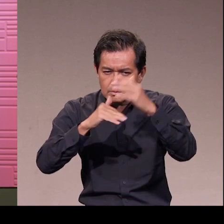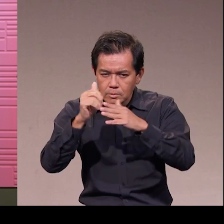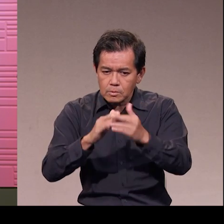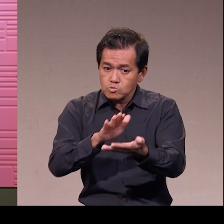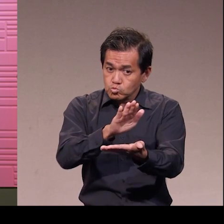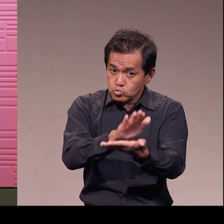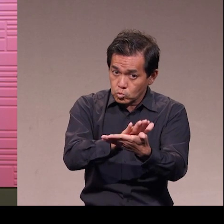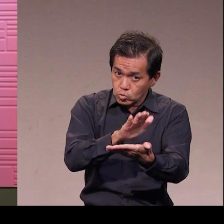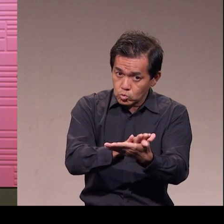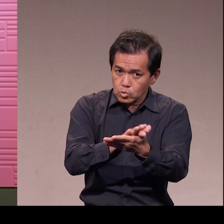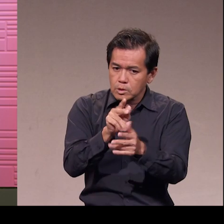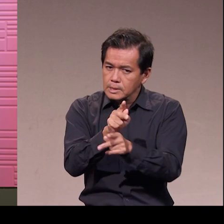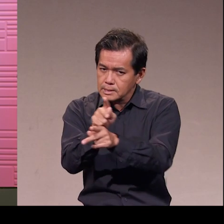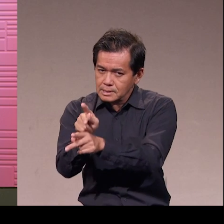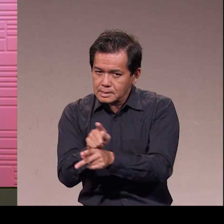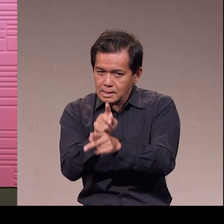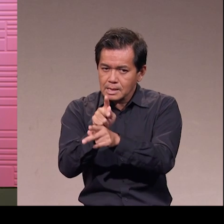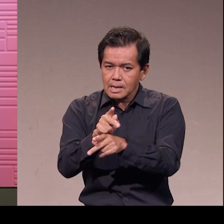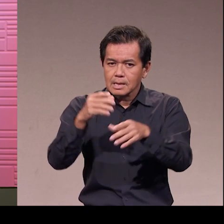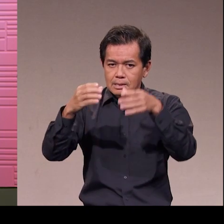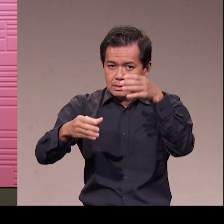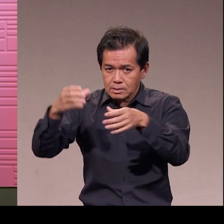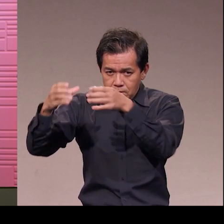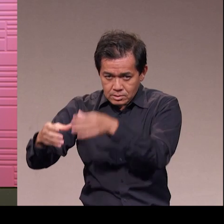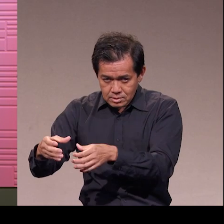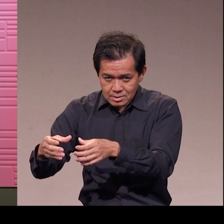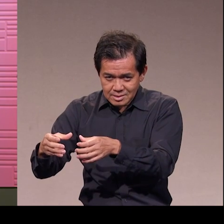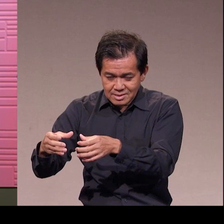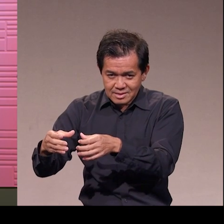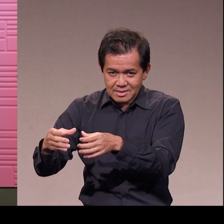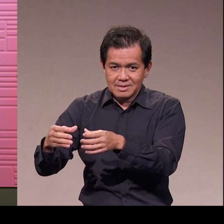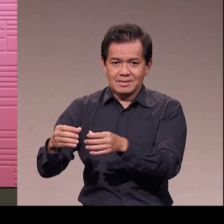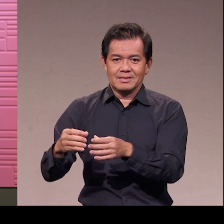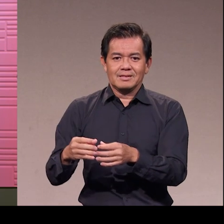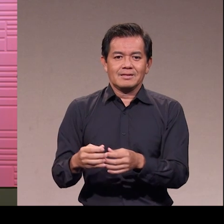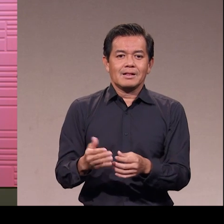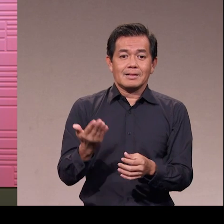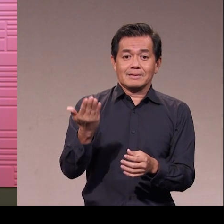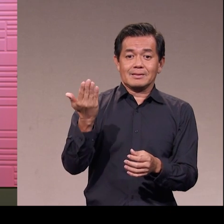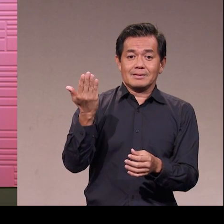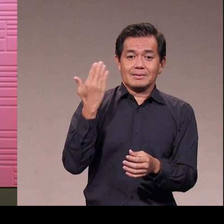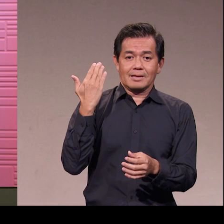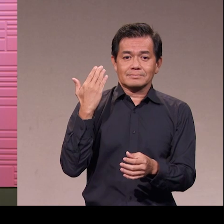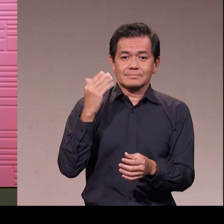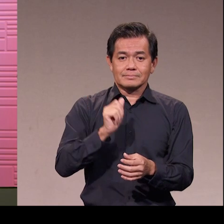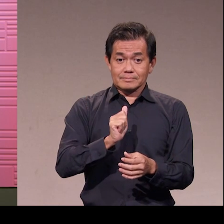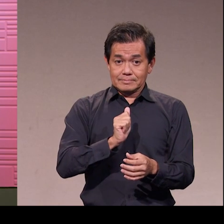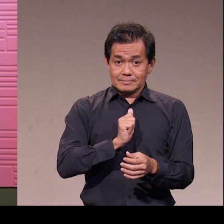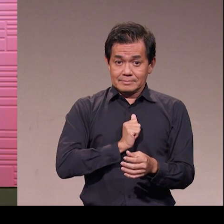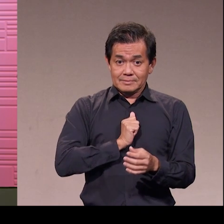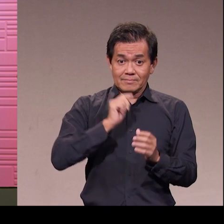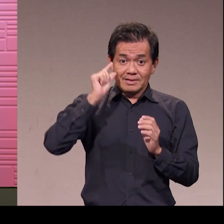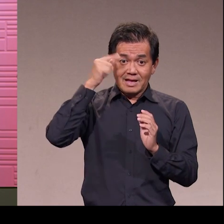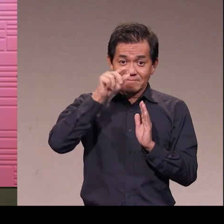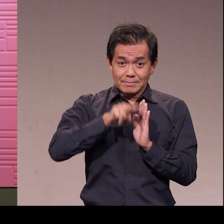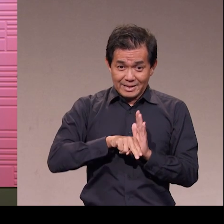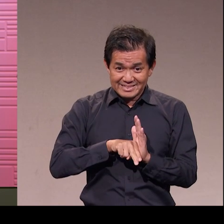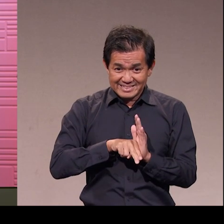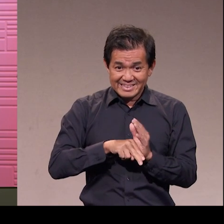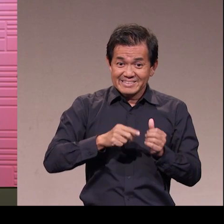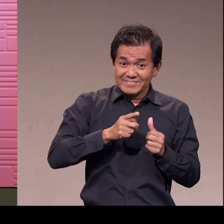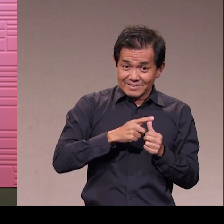During self-government and the early days of nation building, they led the community,